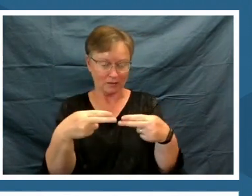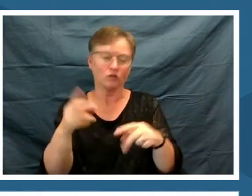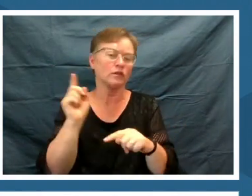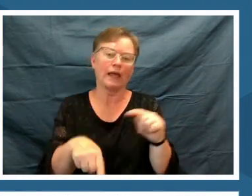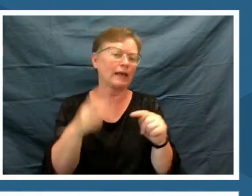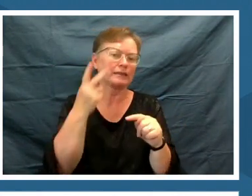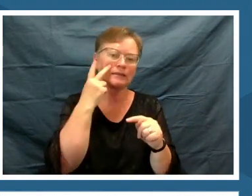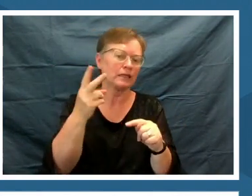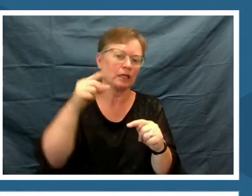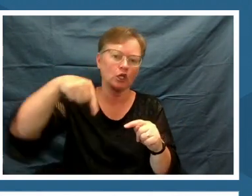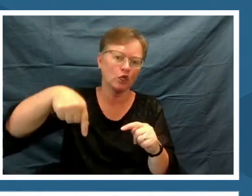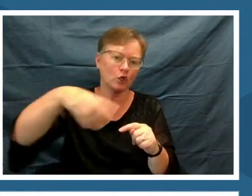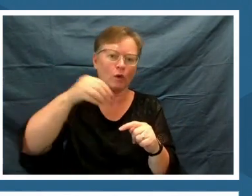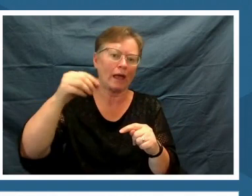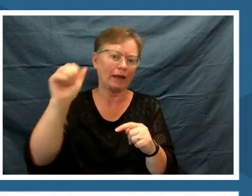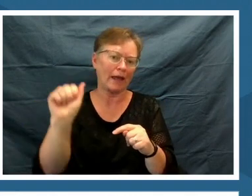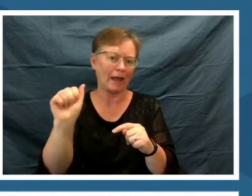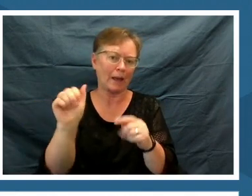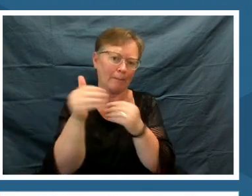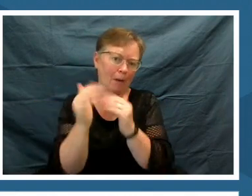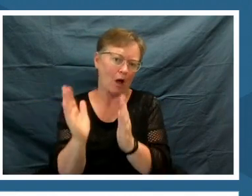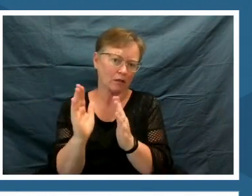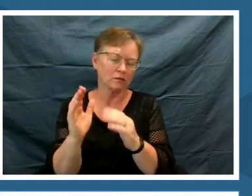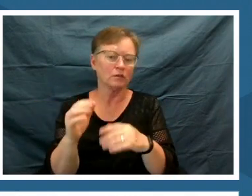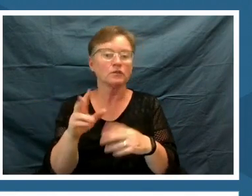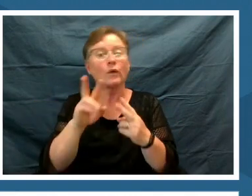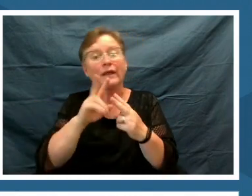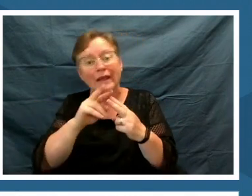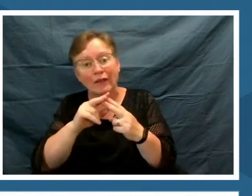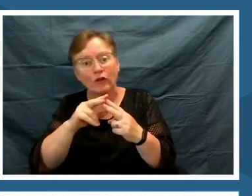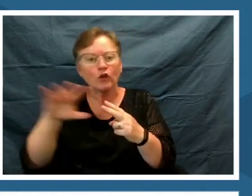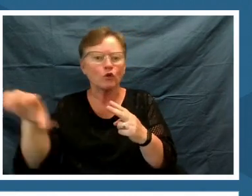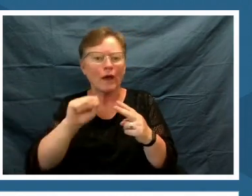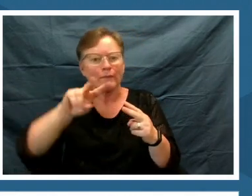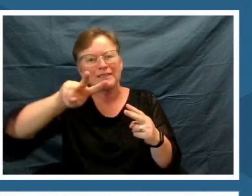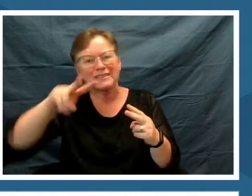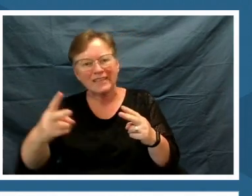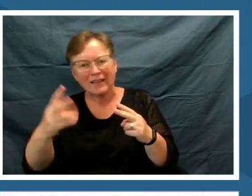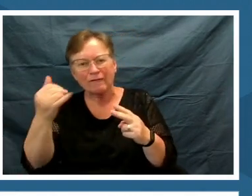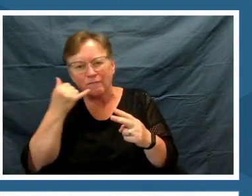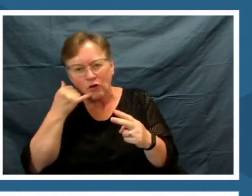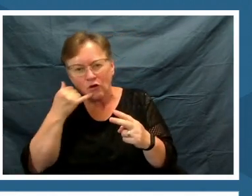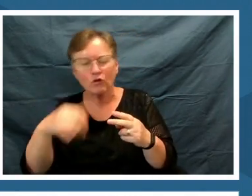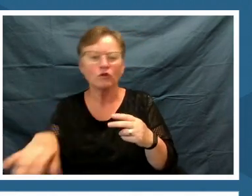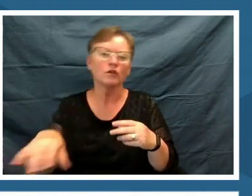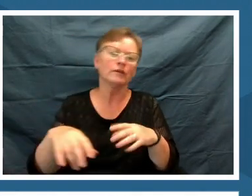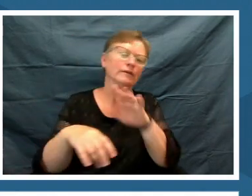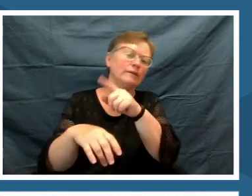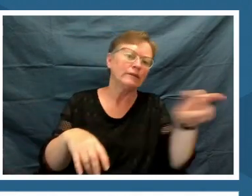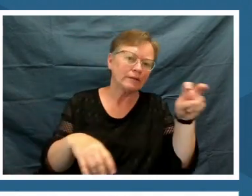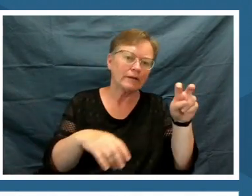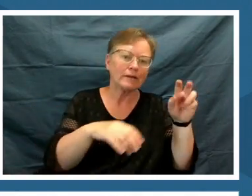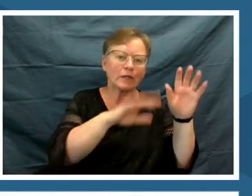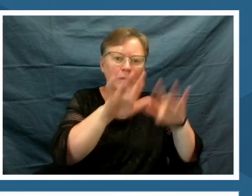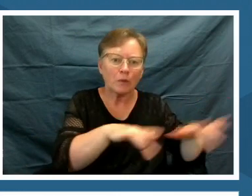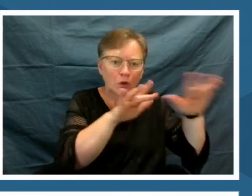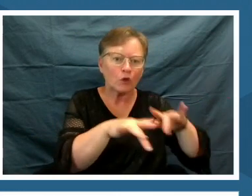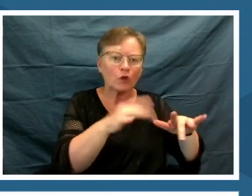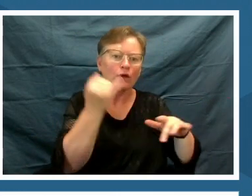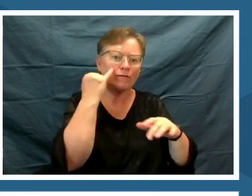so if you can either grab a second phone or go to your computer if you have